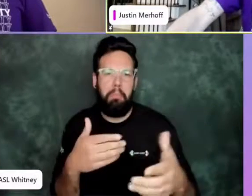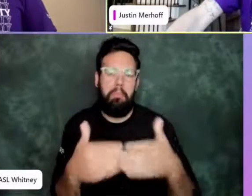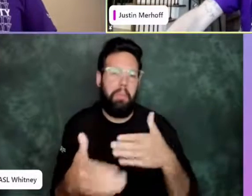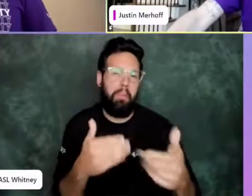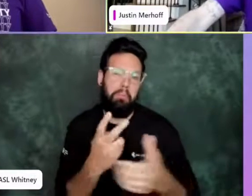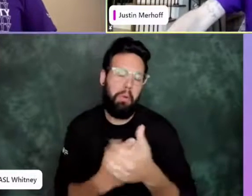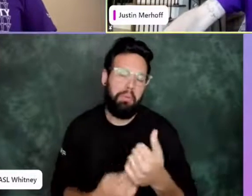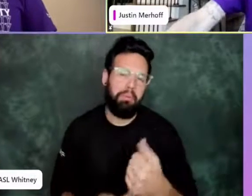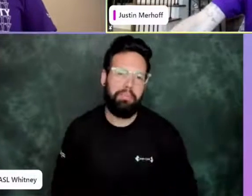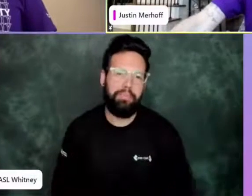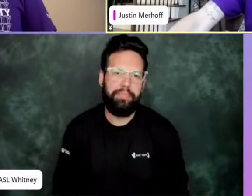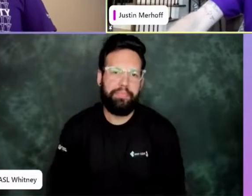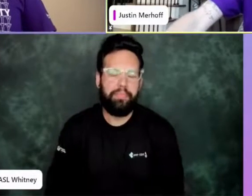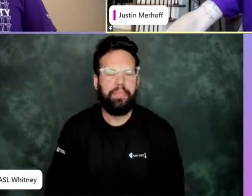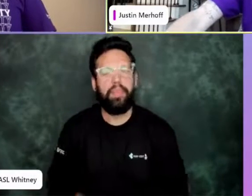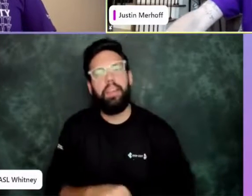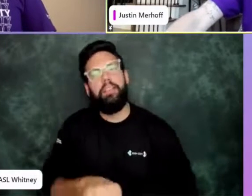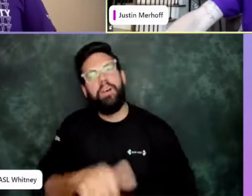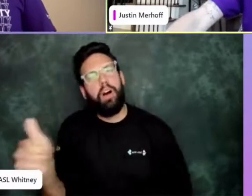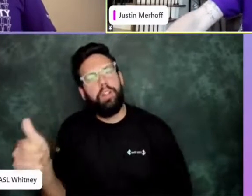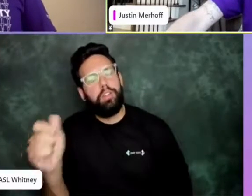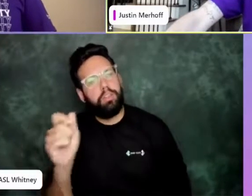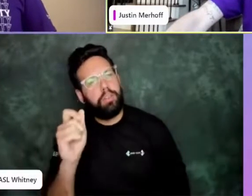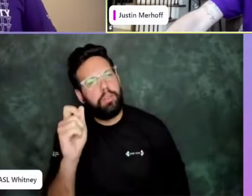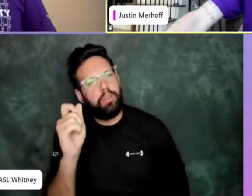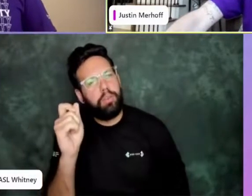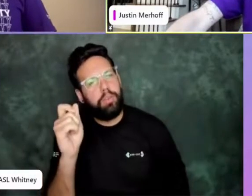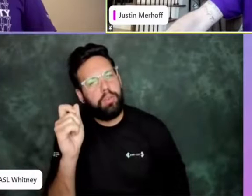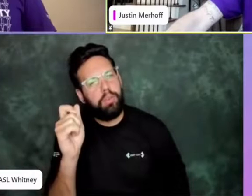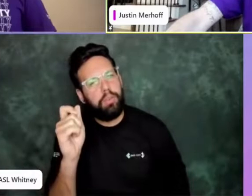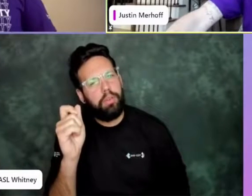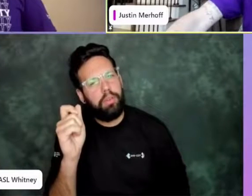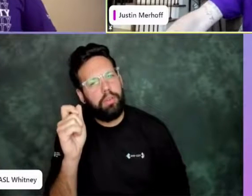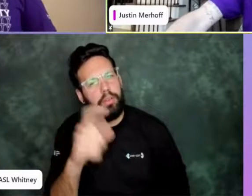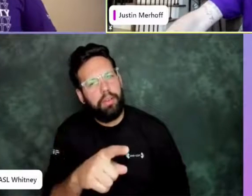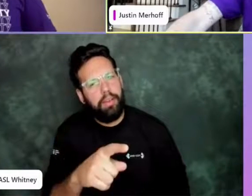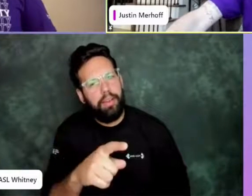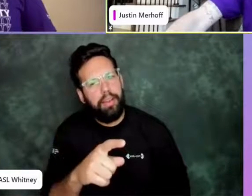There was a question, I don't believe they meant ask Con. I think they might've meant asked Core, I could be wrong,